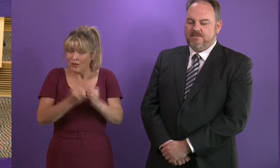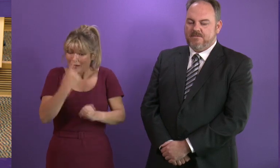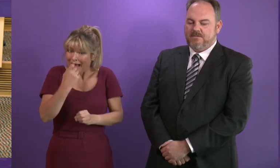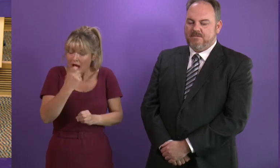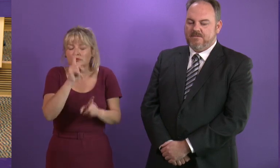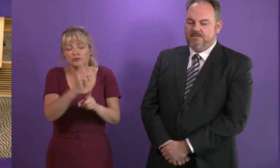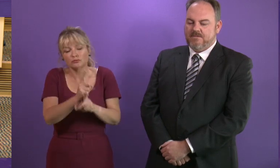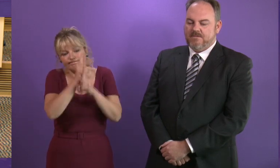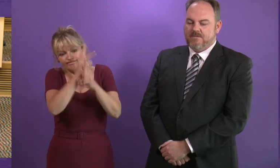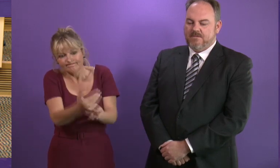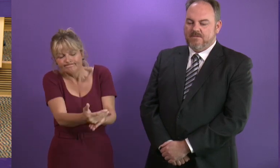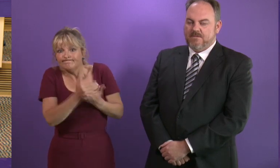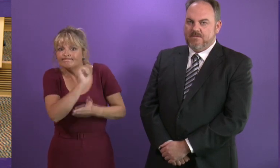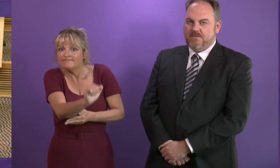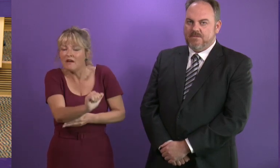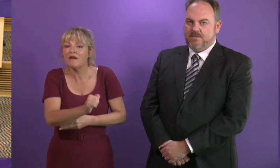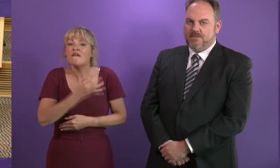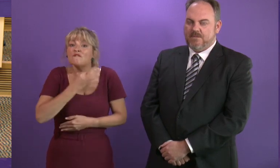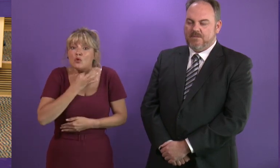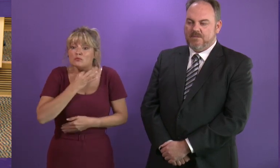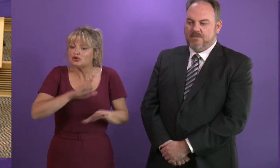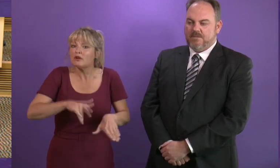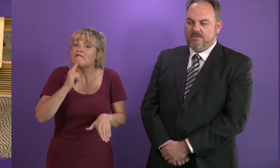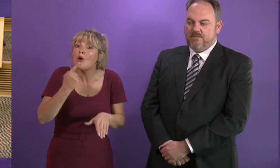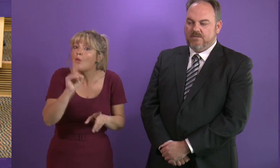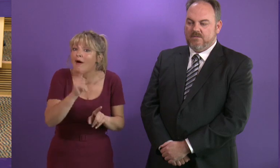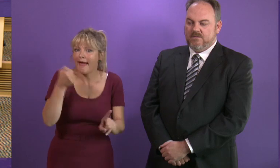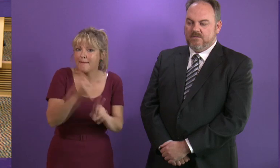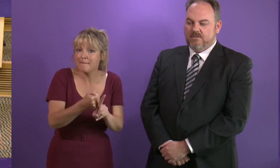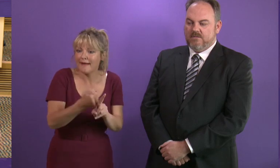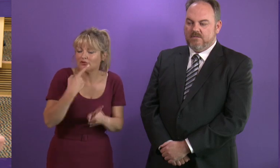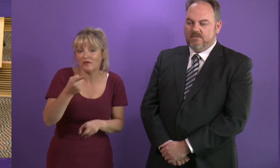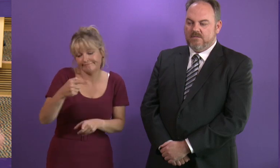the impact of austerity and the cuts to welfare that are being imposed by Jackson Carlaw’s